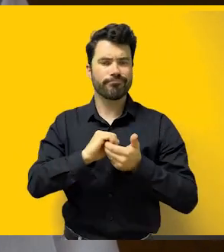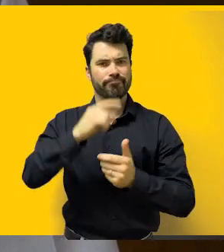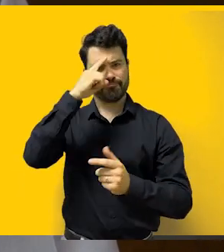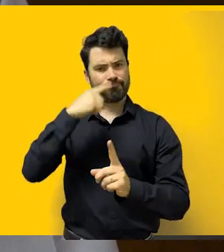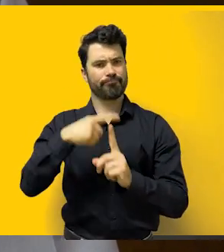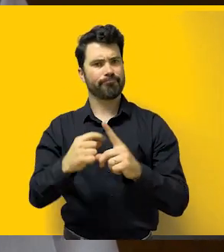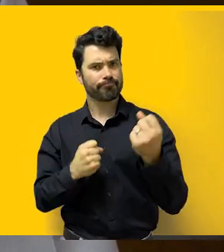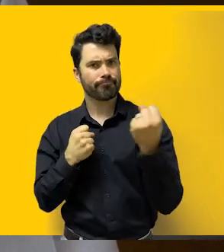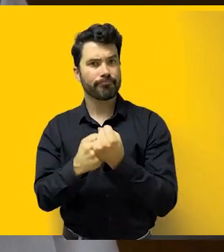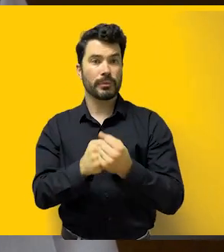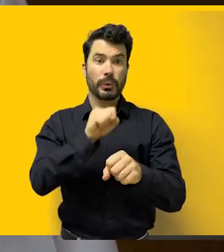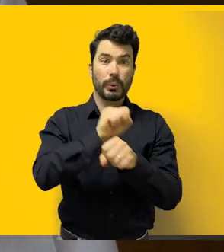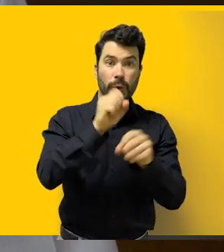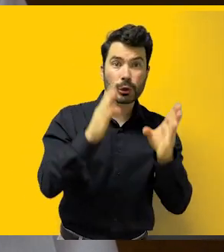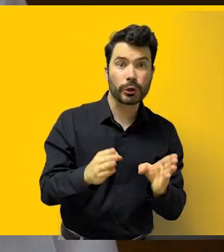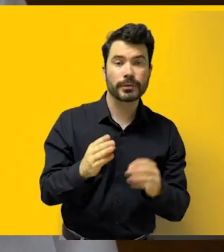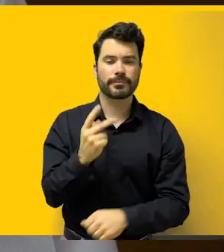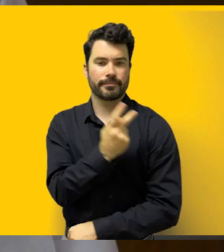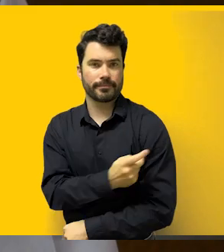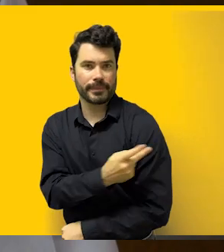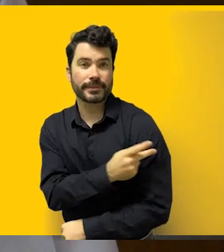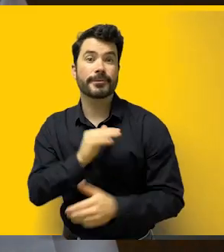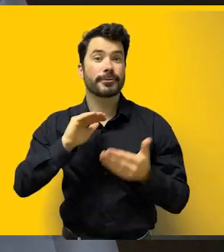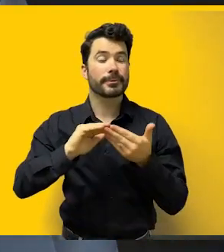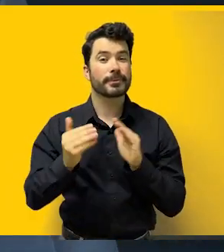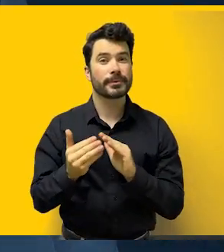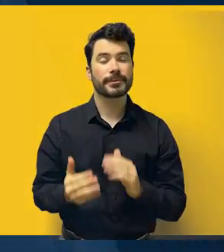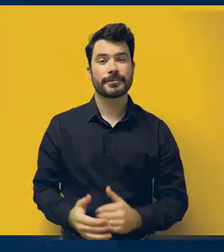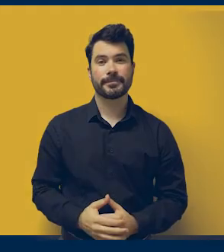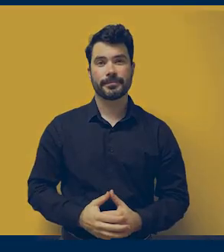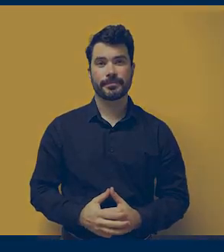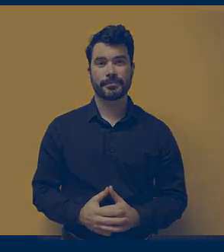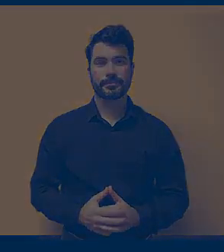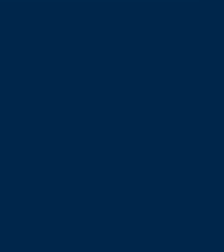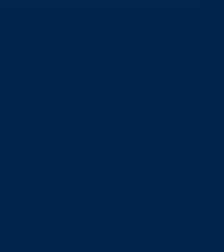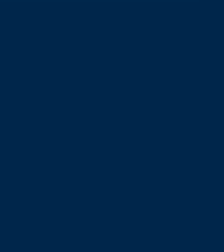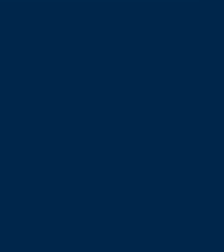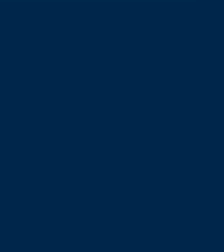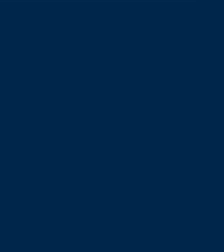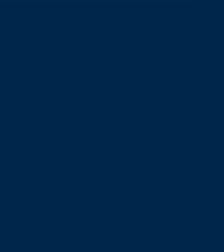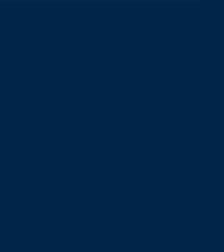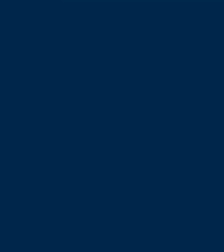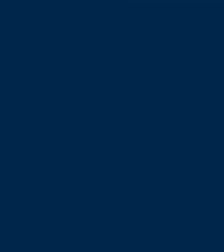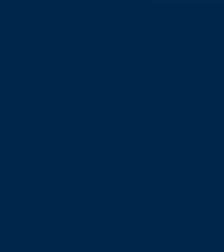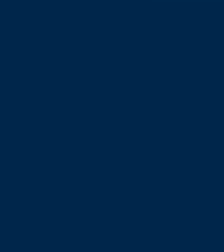This mandate will increase vaccination among our healthcare personnel, and that is critical to Michigan Medicine's commitments